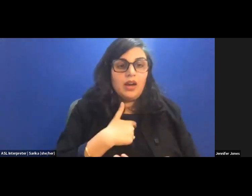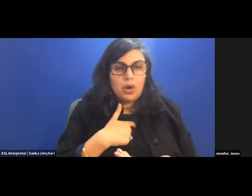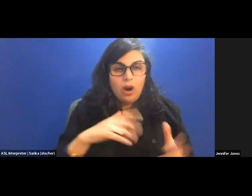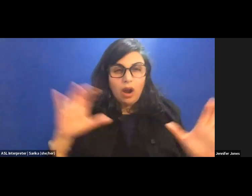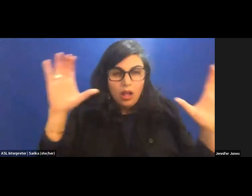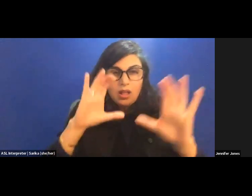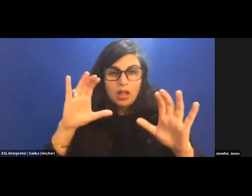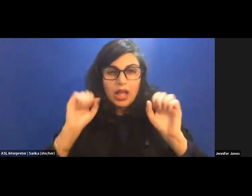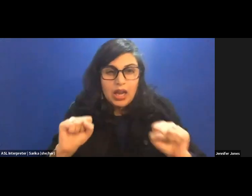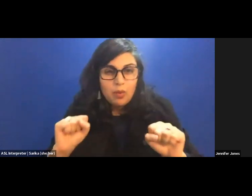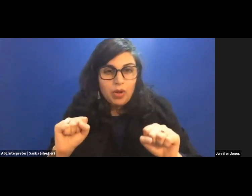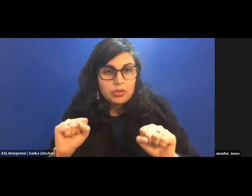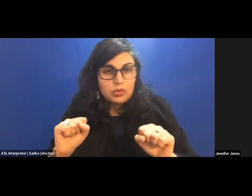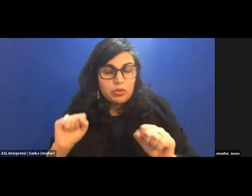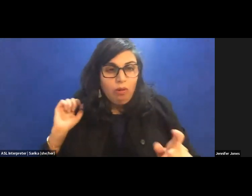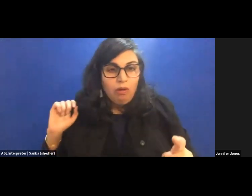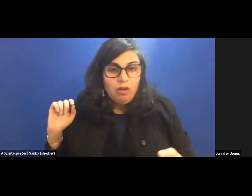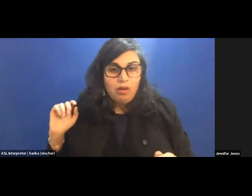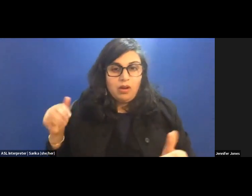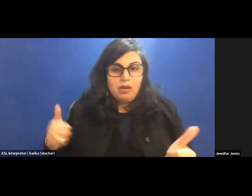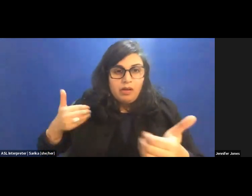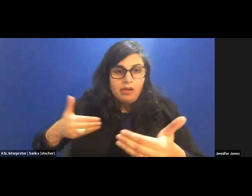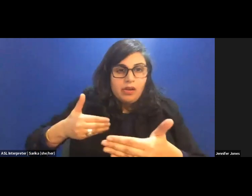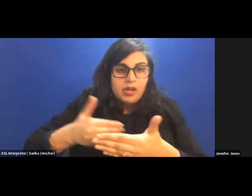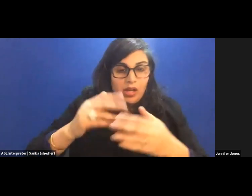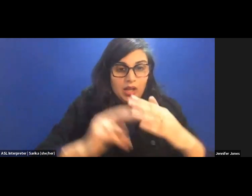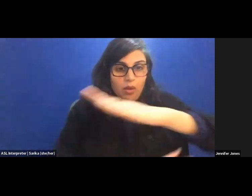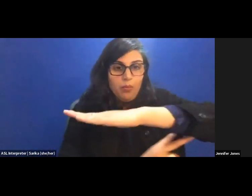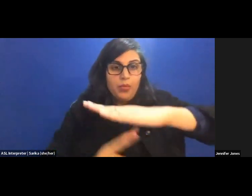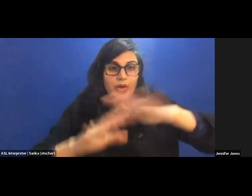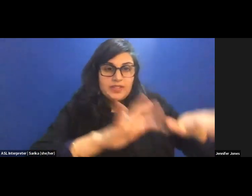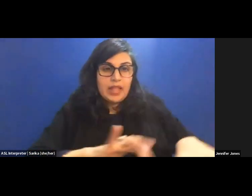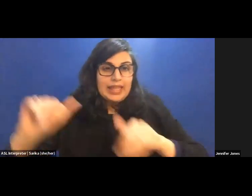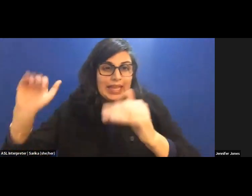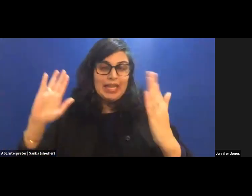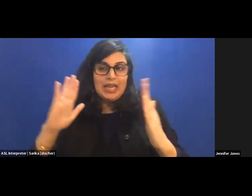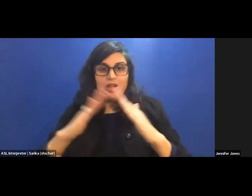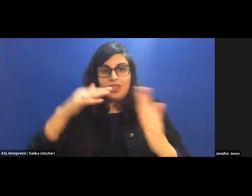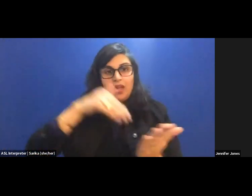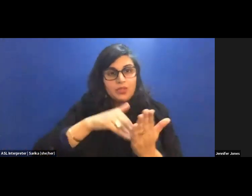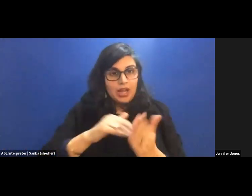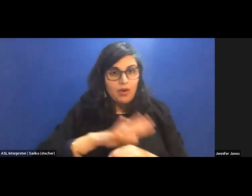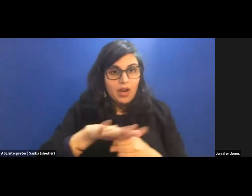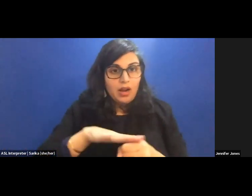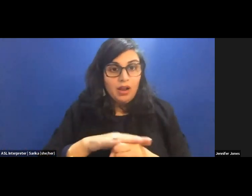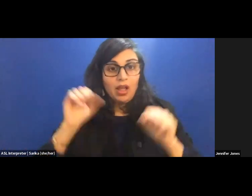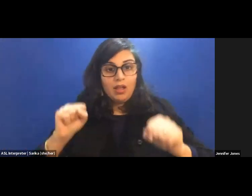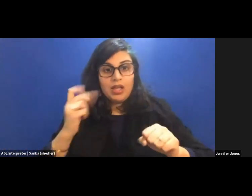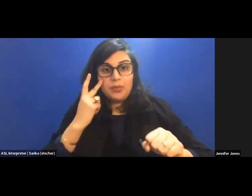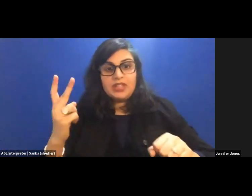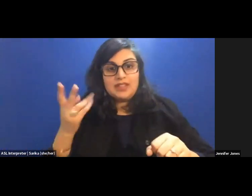fell on the ground. And their friends were trying to help them up. As we were finally able to make it towards a